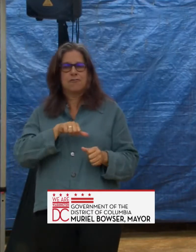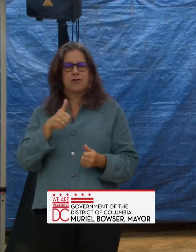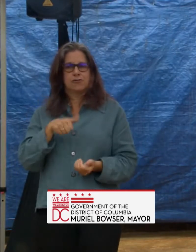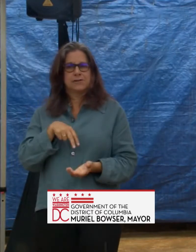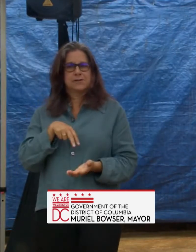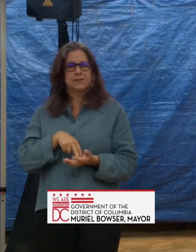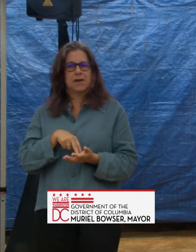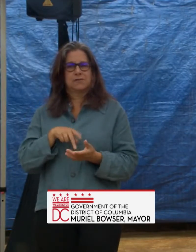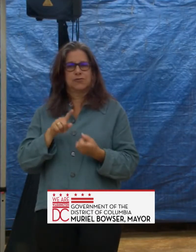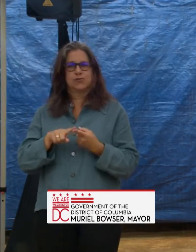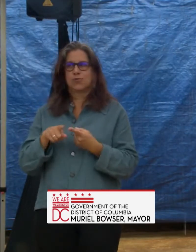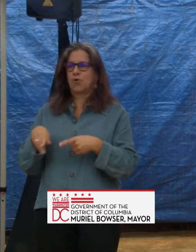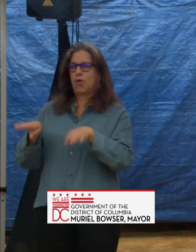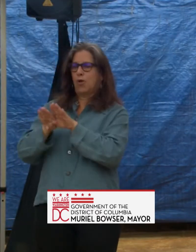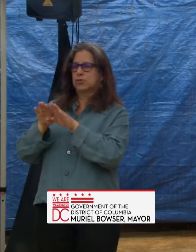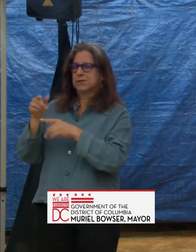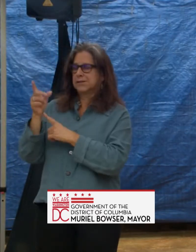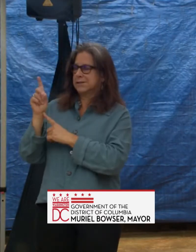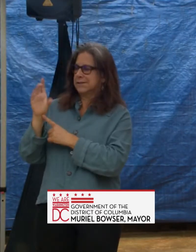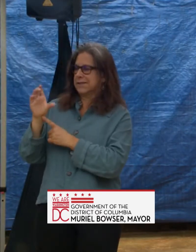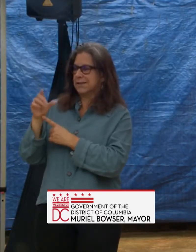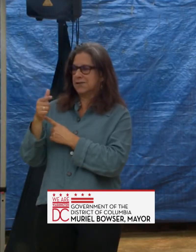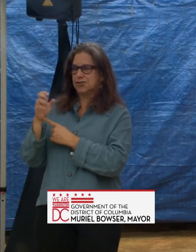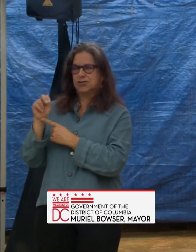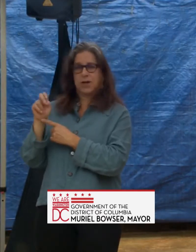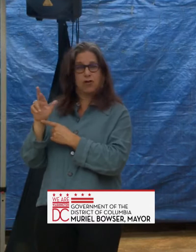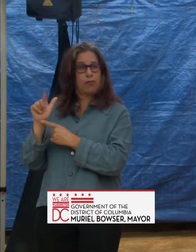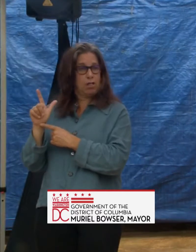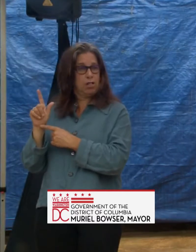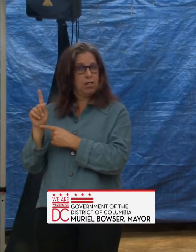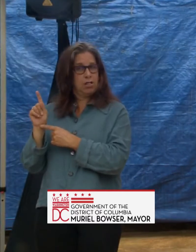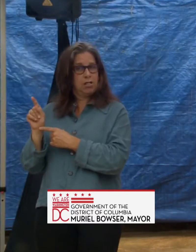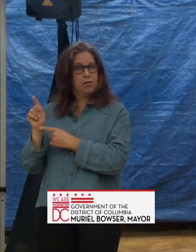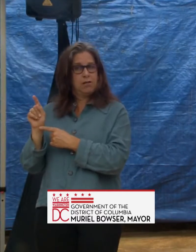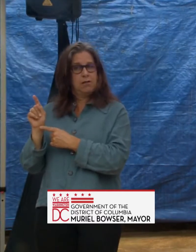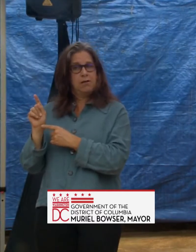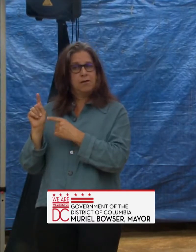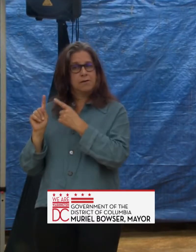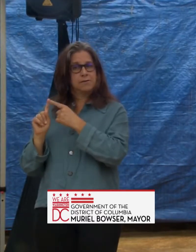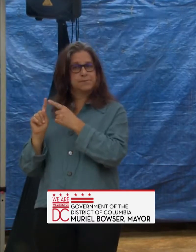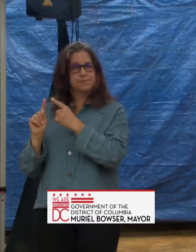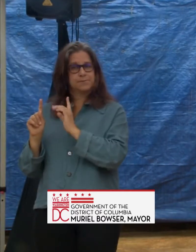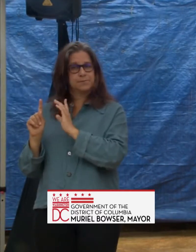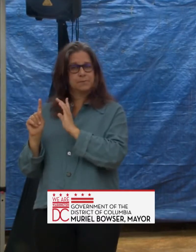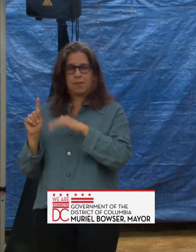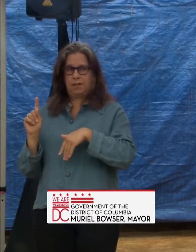GENERAL. WHEN I WENT AROUND THE CITY JUST A FEW YEARS AGO TALKING ABOUT